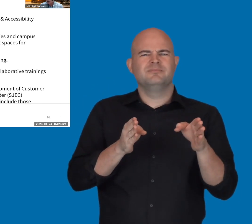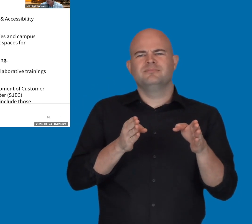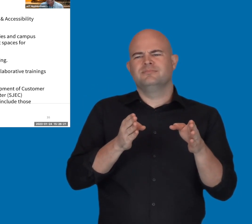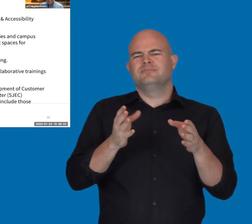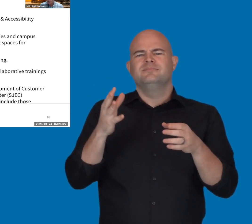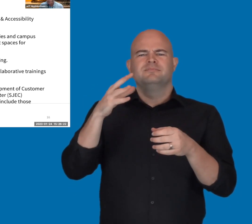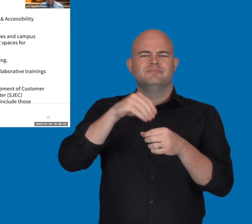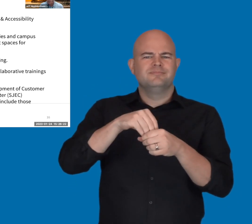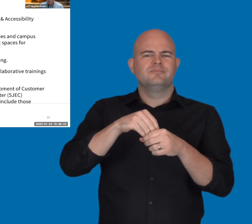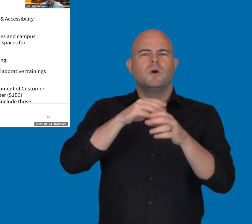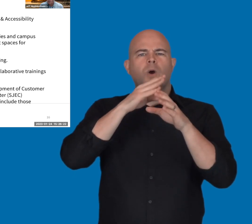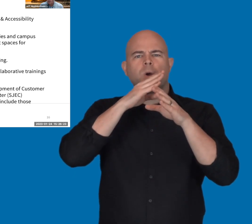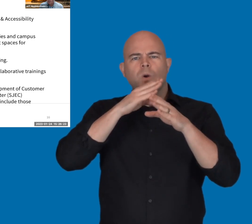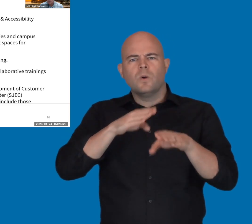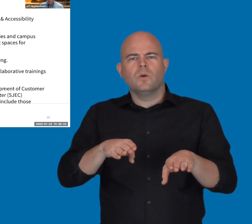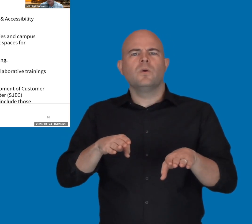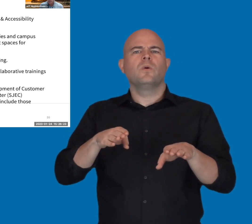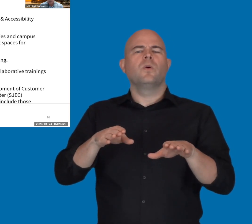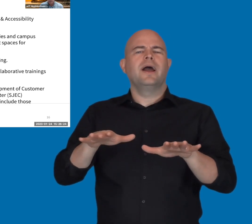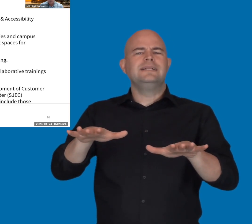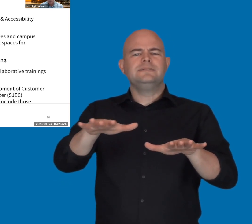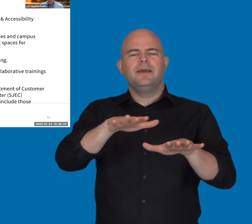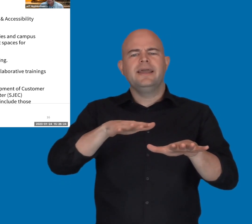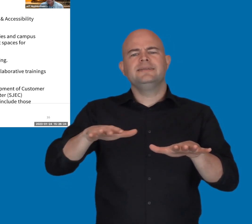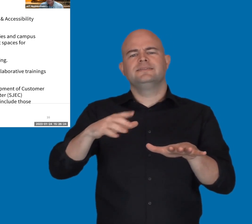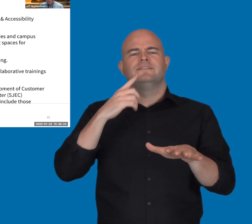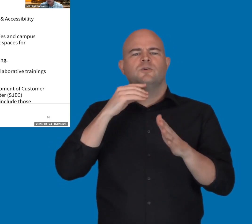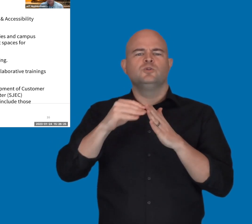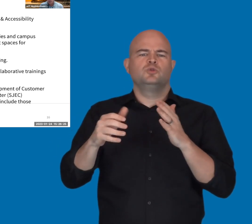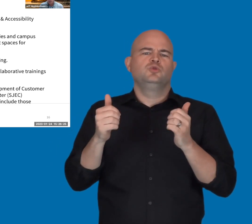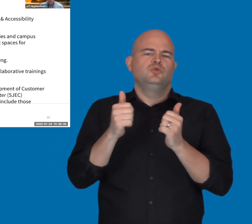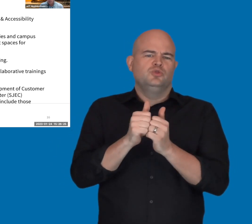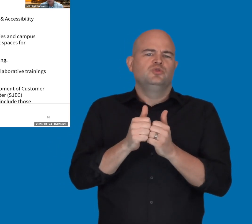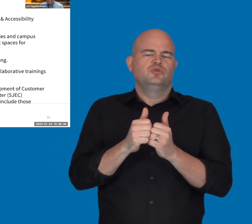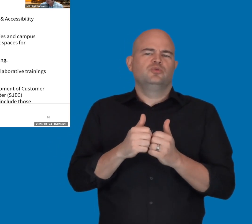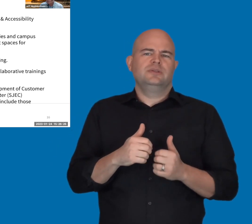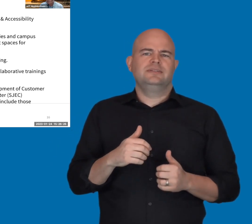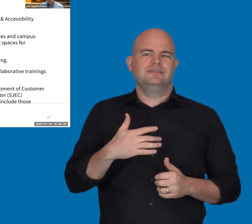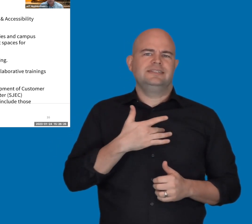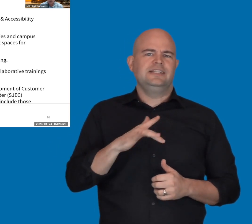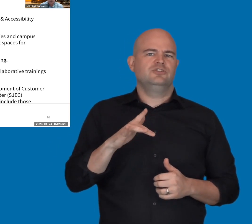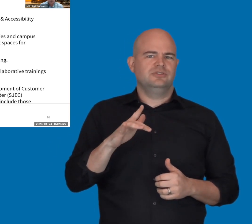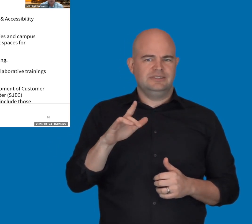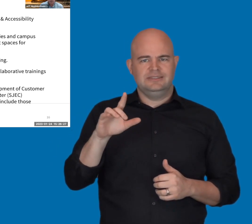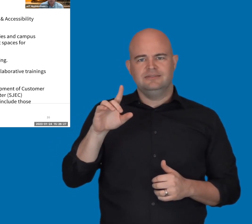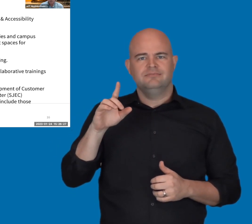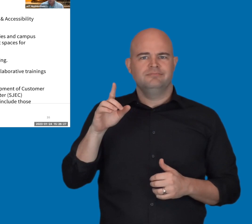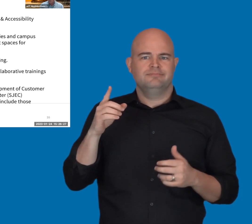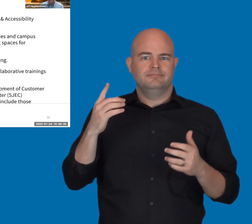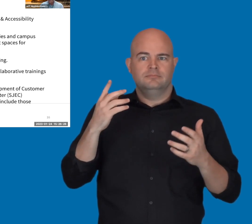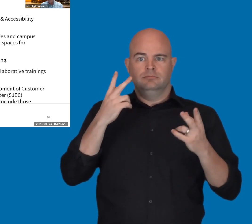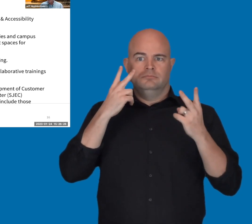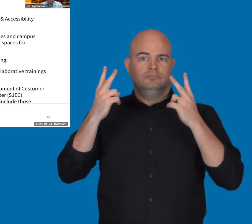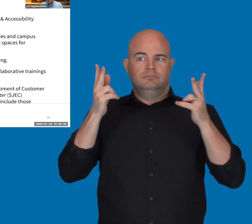in our libraries and other campus computer labs. Through one example, at least for us and within kind